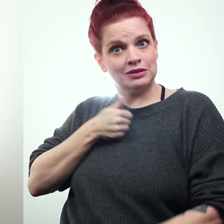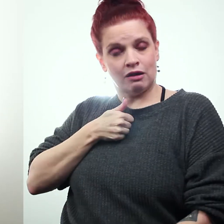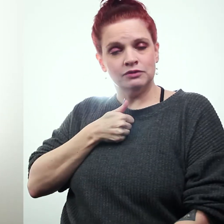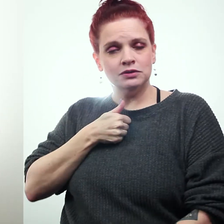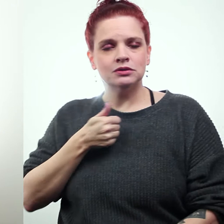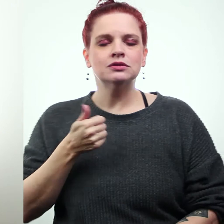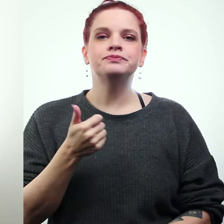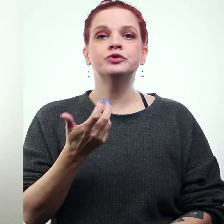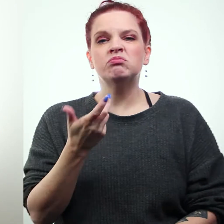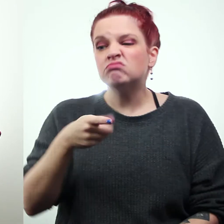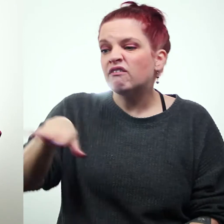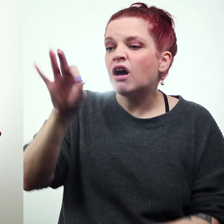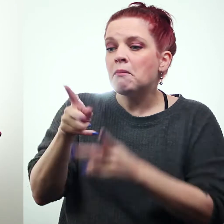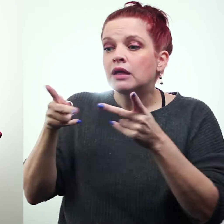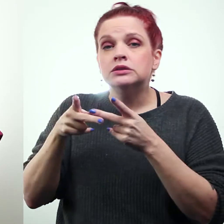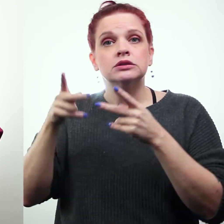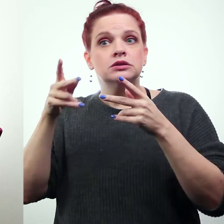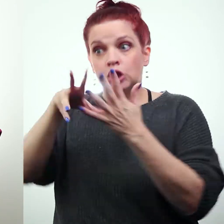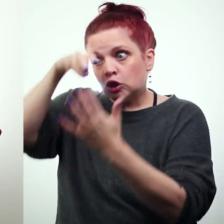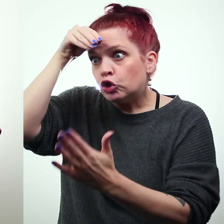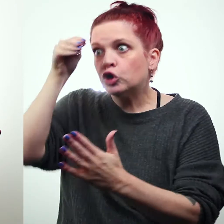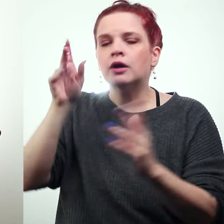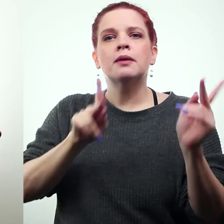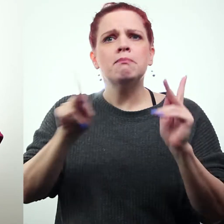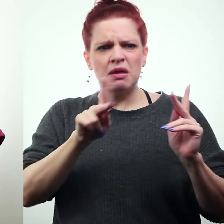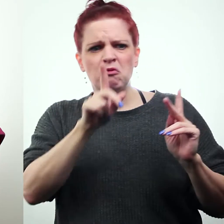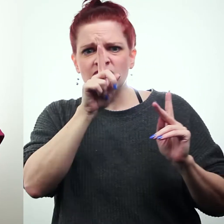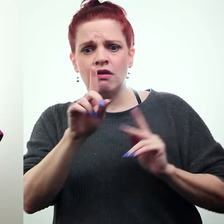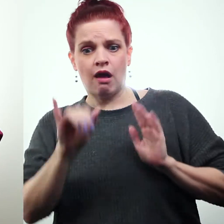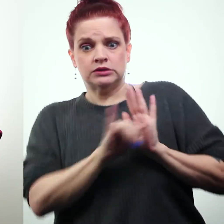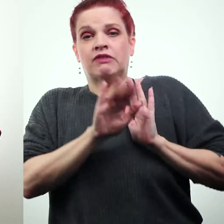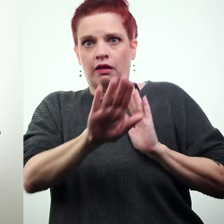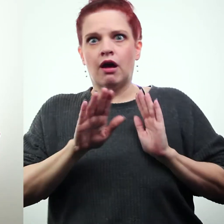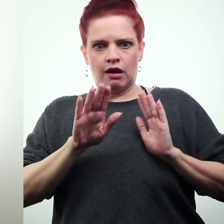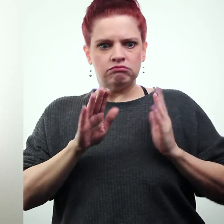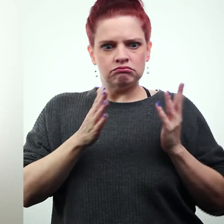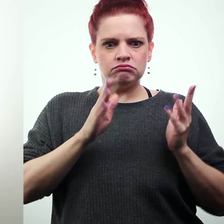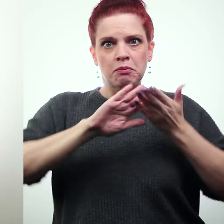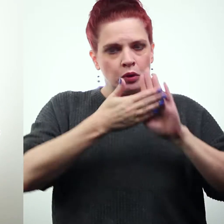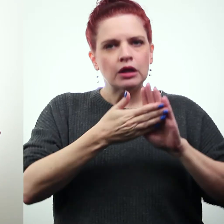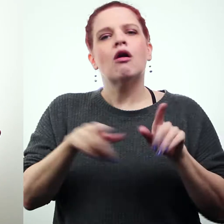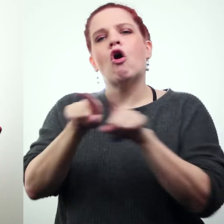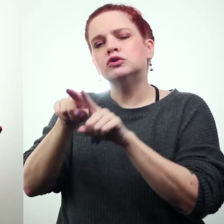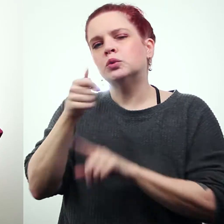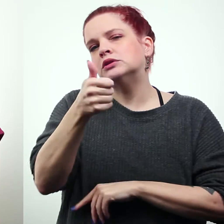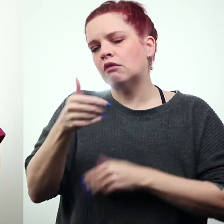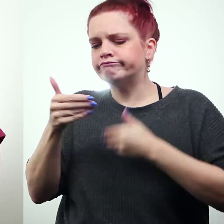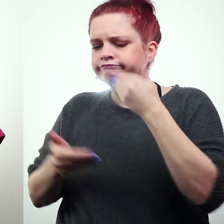So be sure to find sources of education from people who identify with those communities and also to just continue your journey.